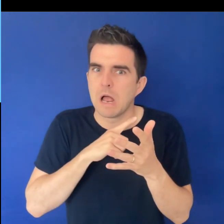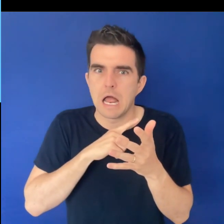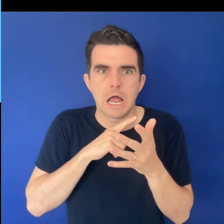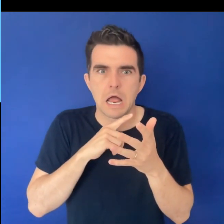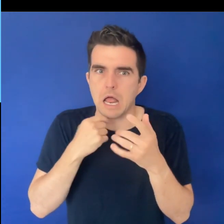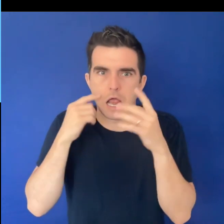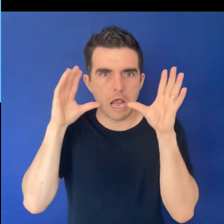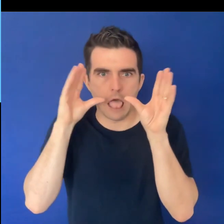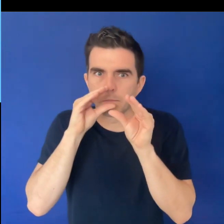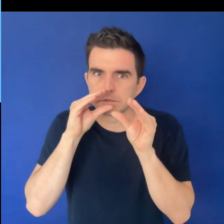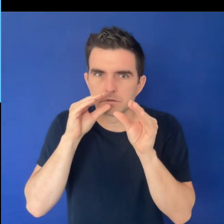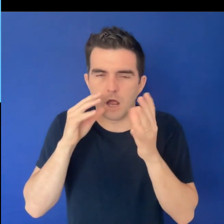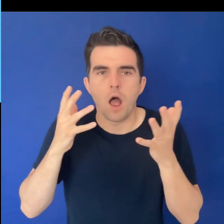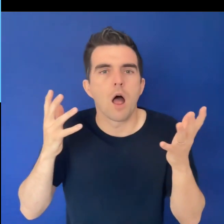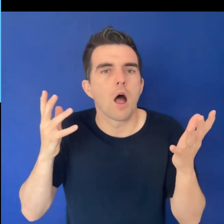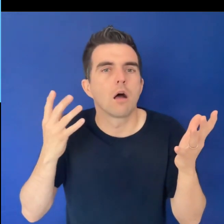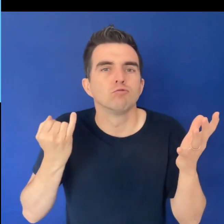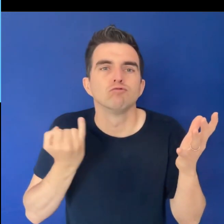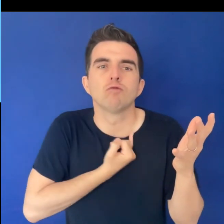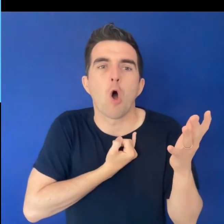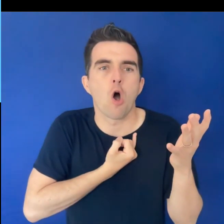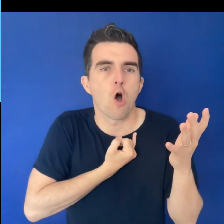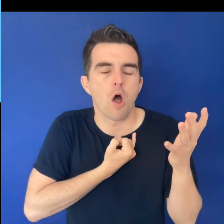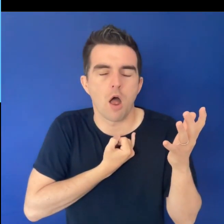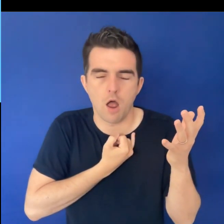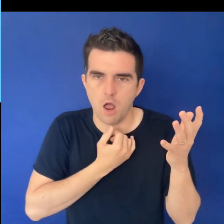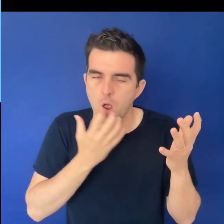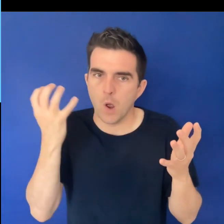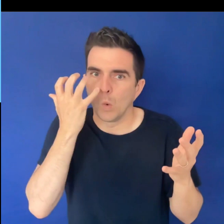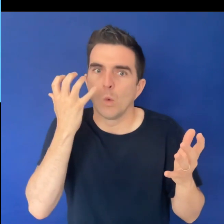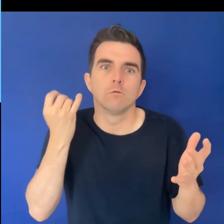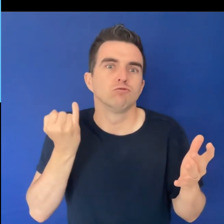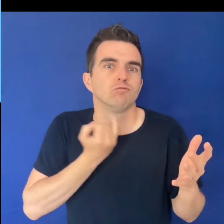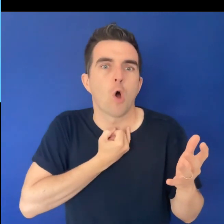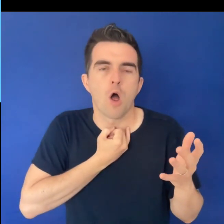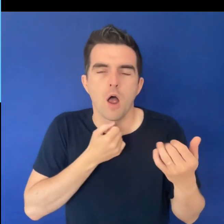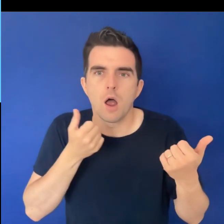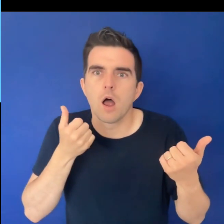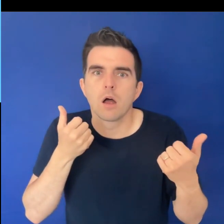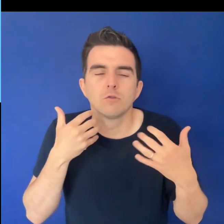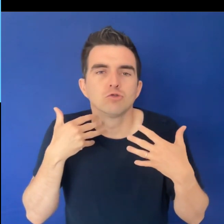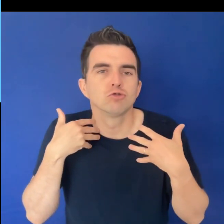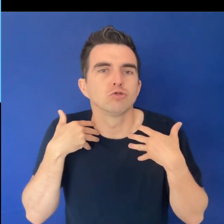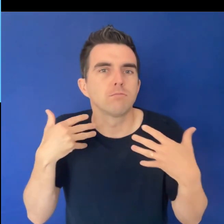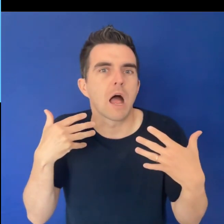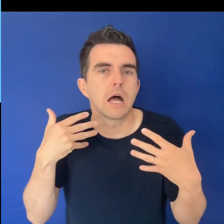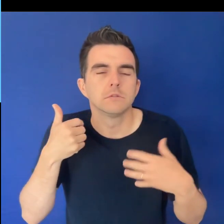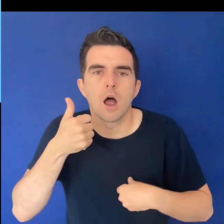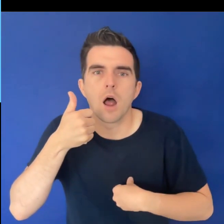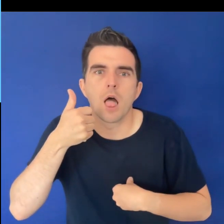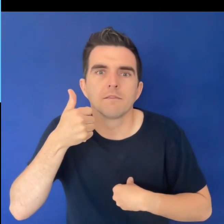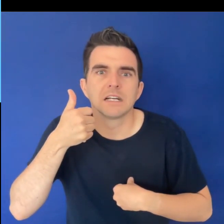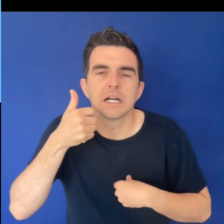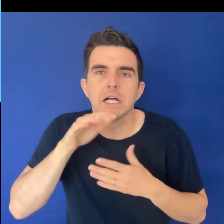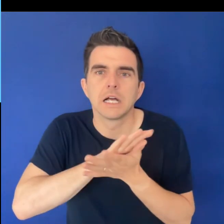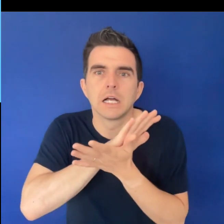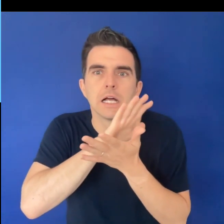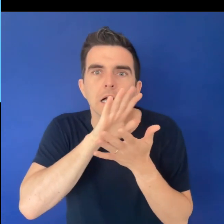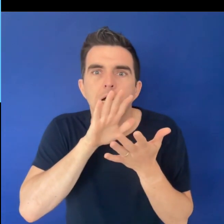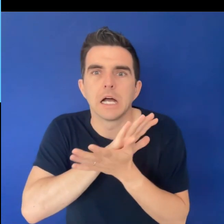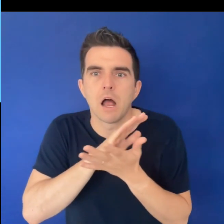of vision”, and boy was I wrong, I could have not been any more wrong, and it was a welcome surprise